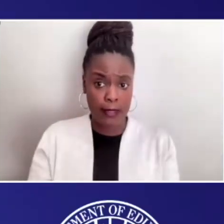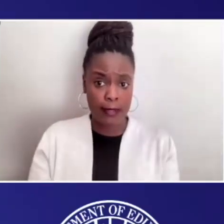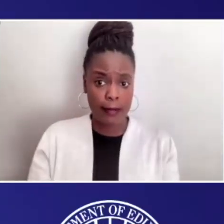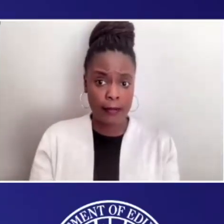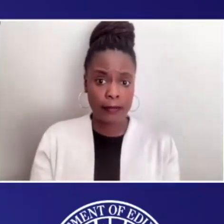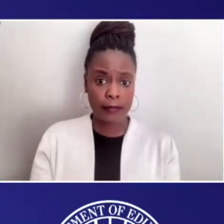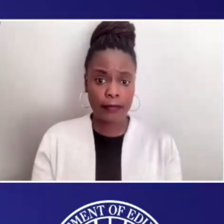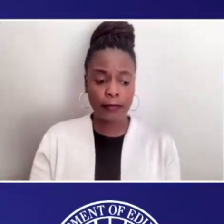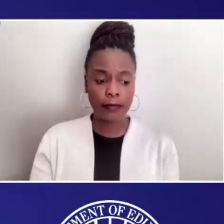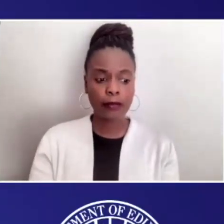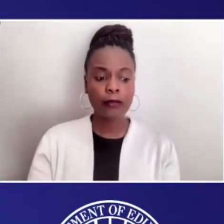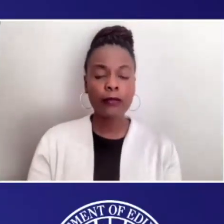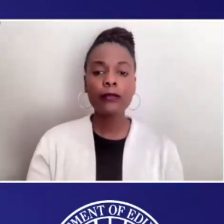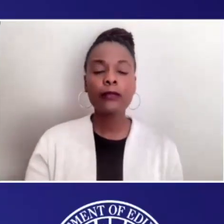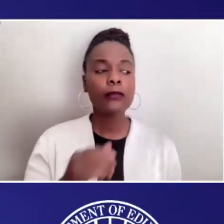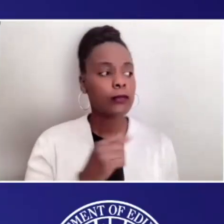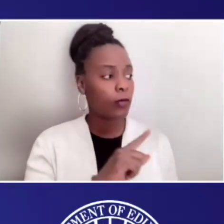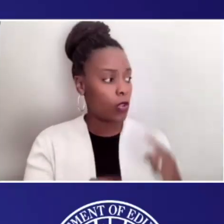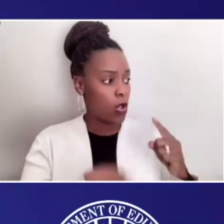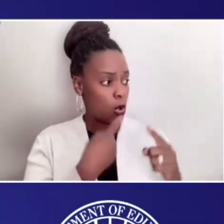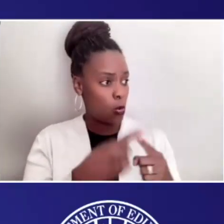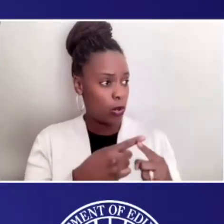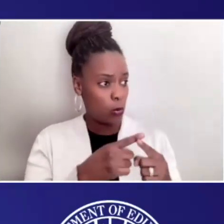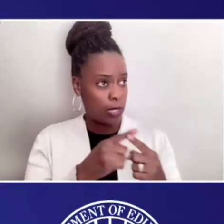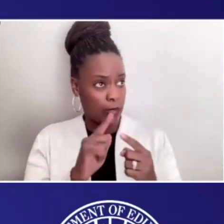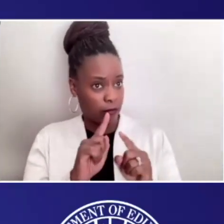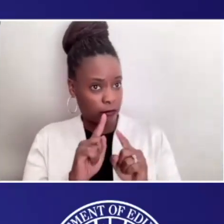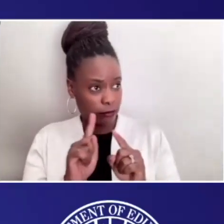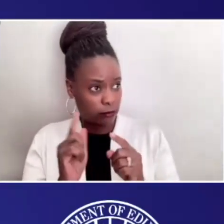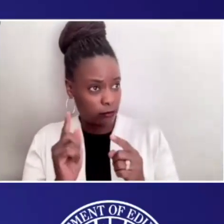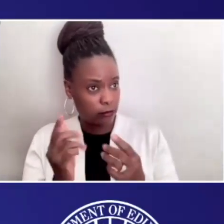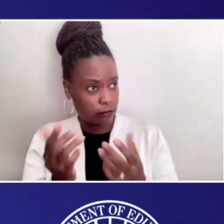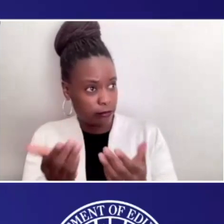When we take the overall consensus, it is on the whole package.